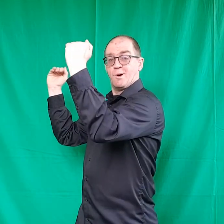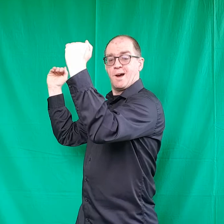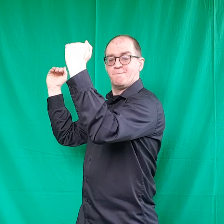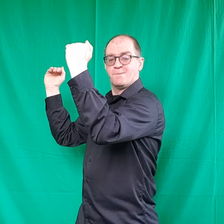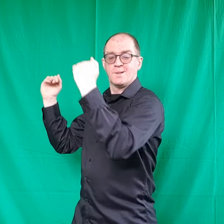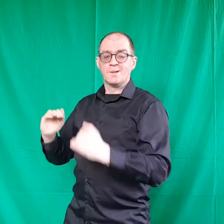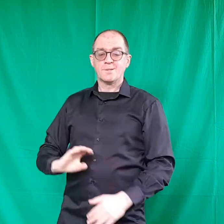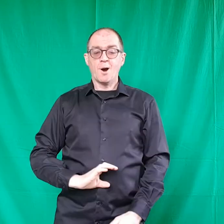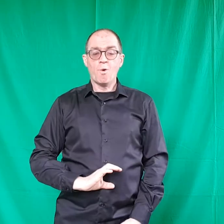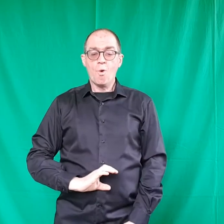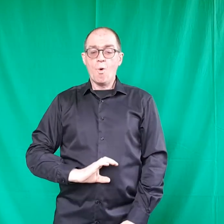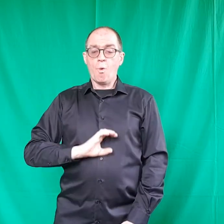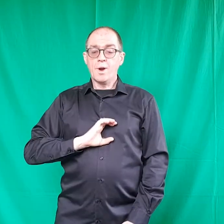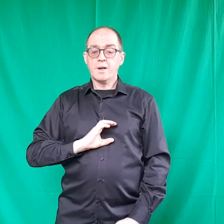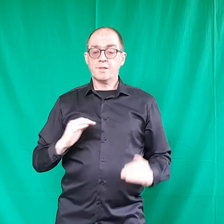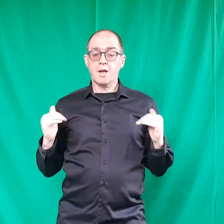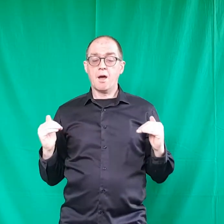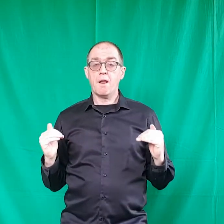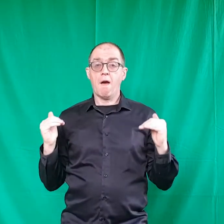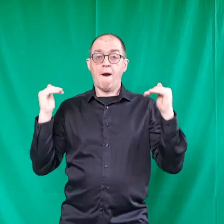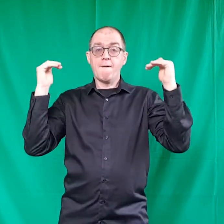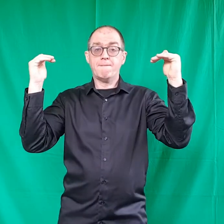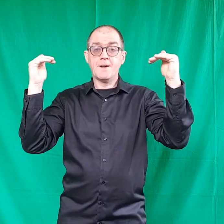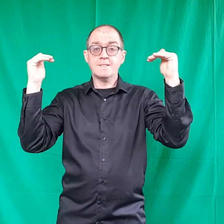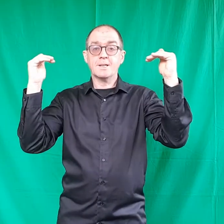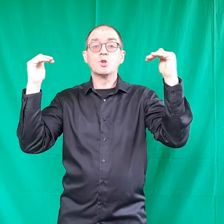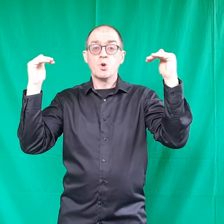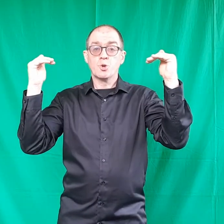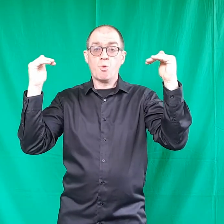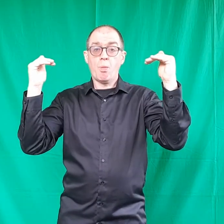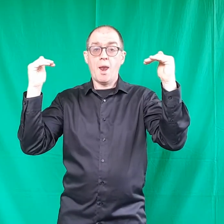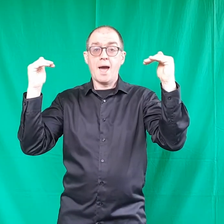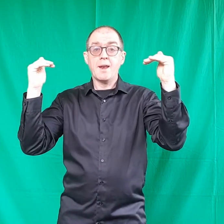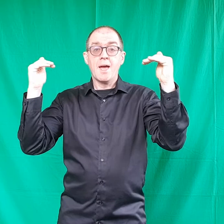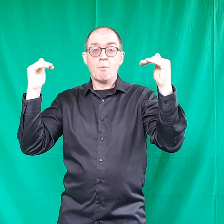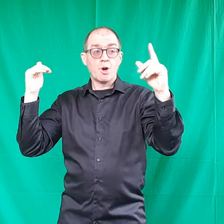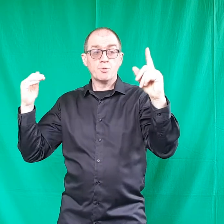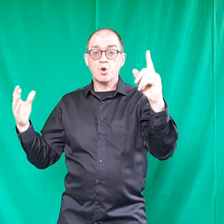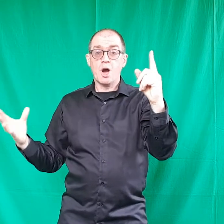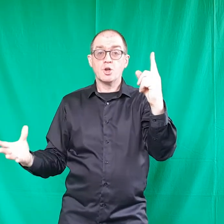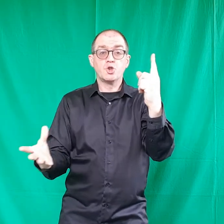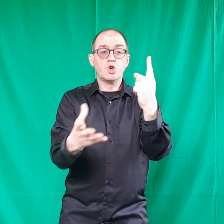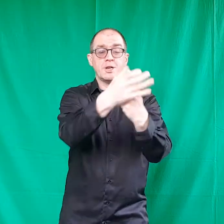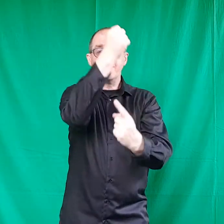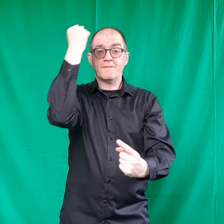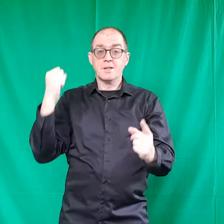Alright? So, 'we can turn our faces toward the light', and we're going to 'achieve'.